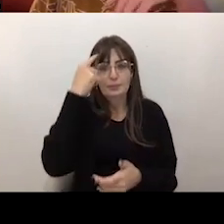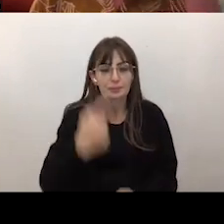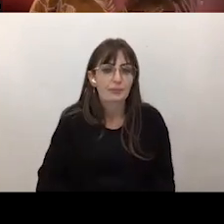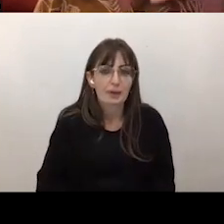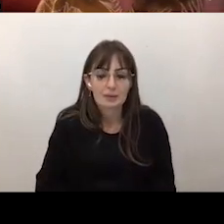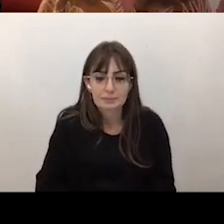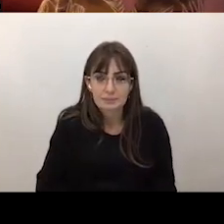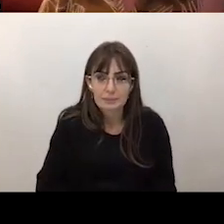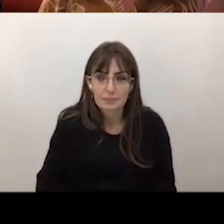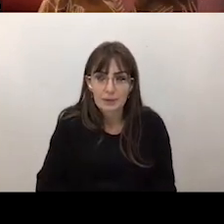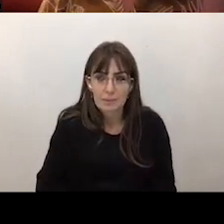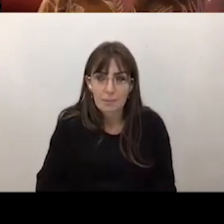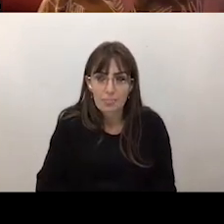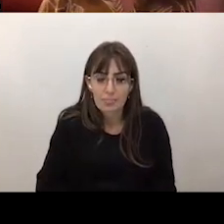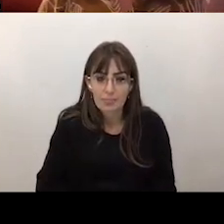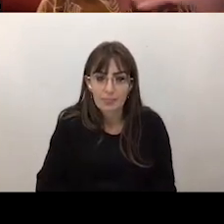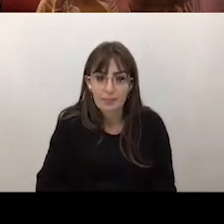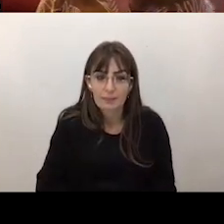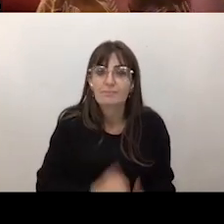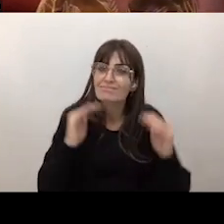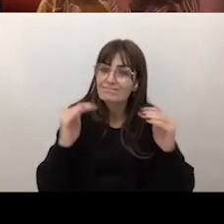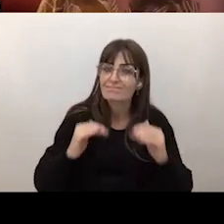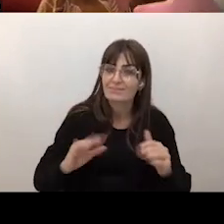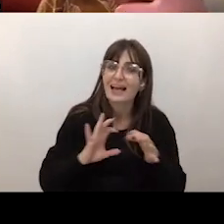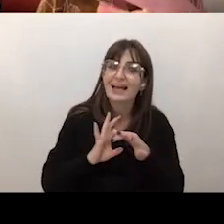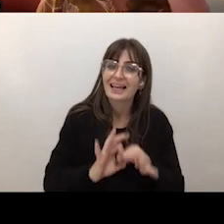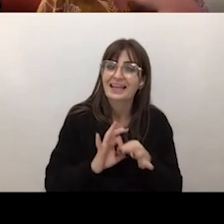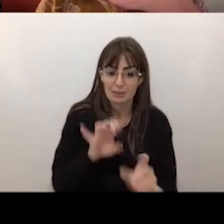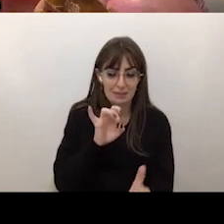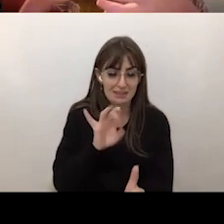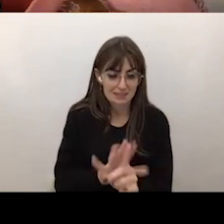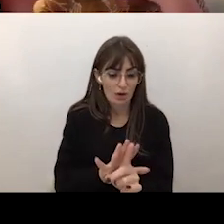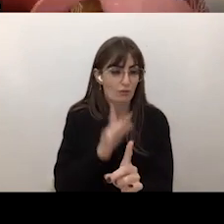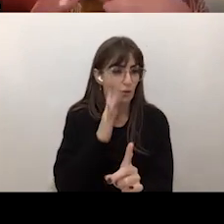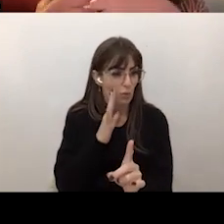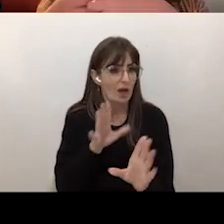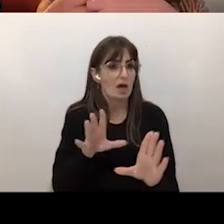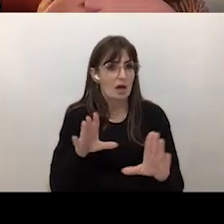And then during the engagement itself. Once someone has engaged in some work with the